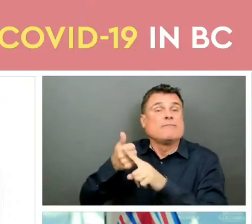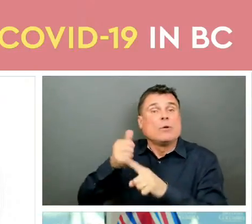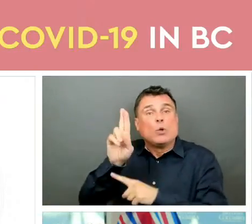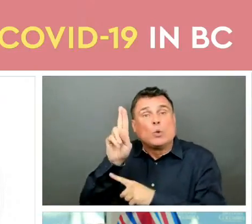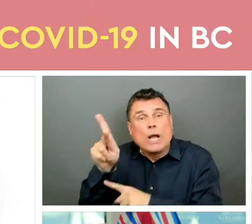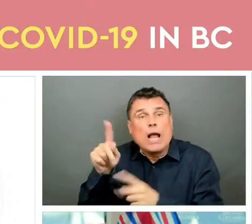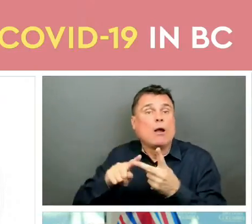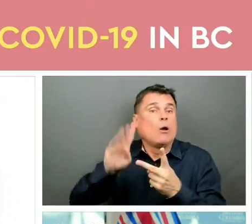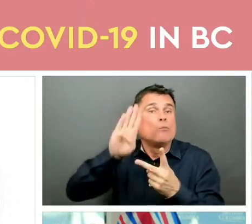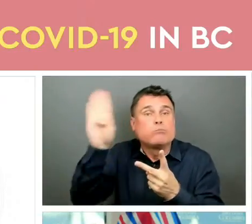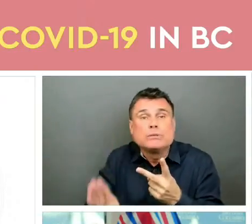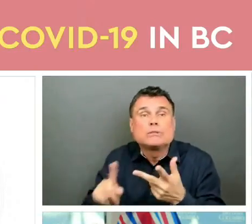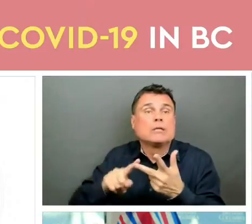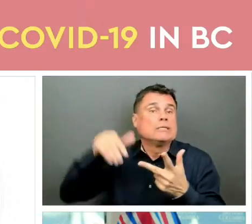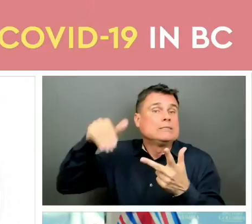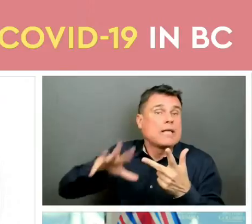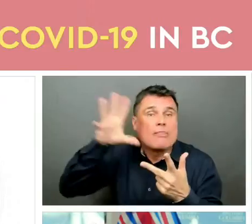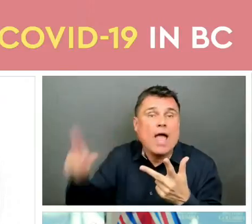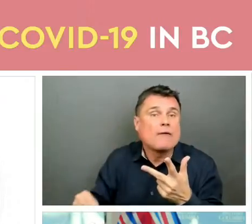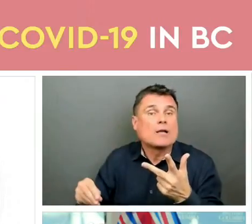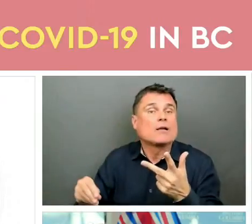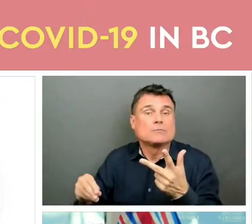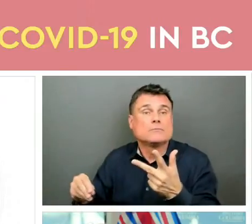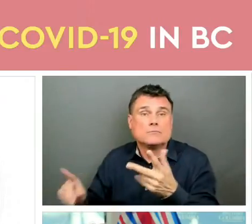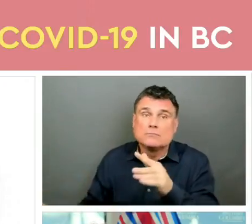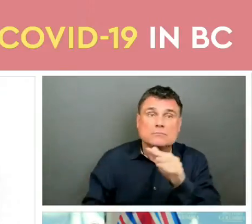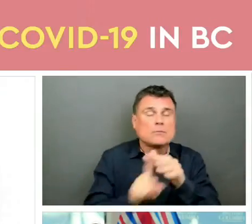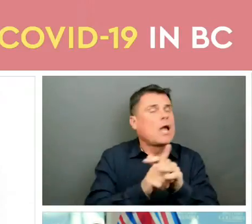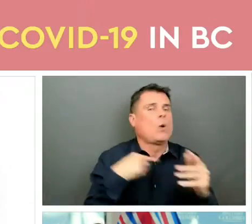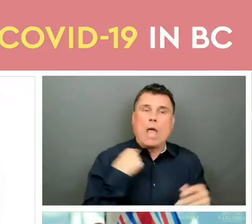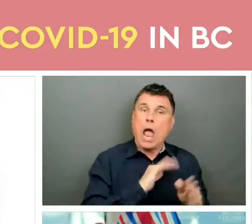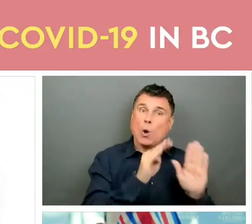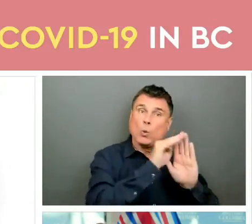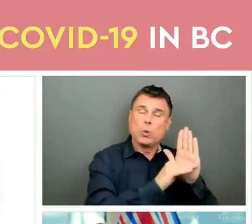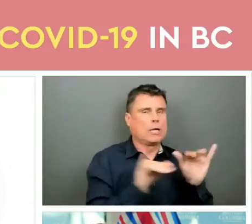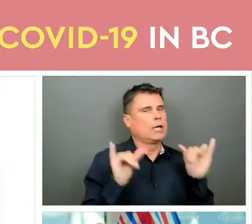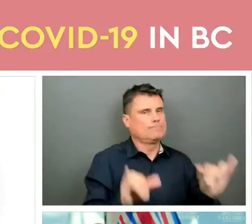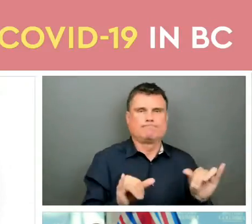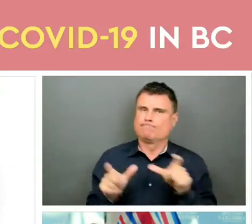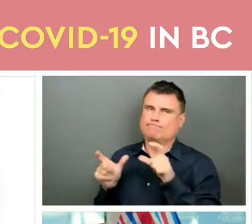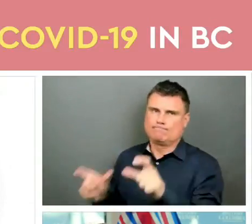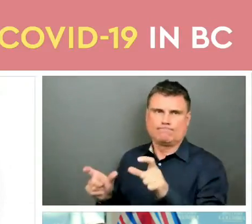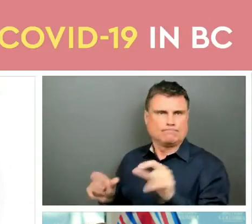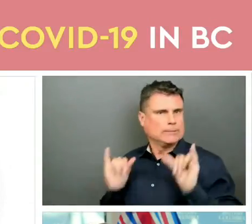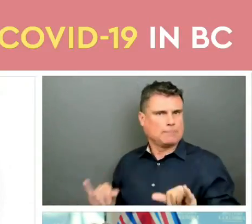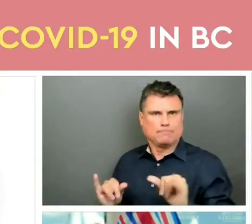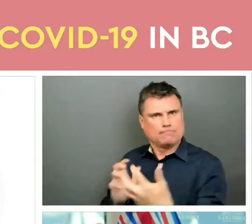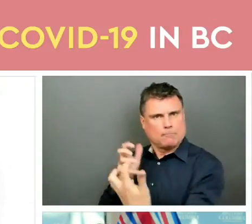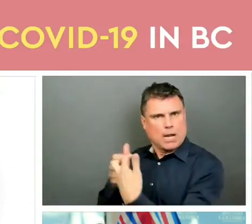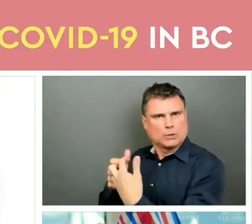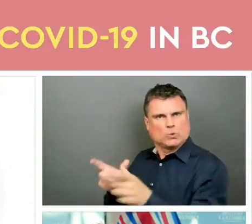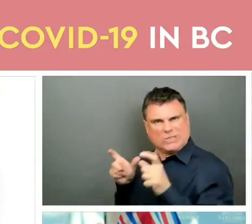have seen in British Columbia over the past year, and this is what we call a vital genetic tree.